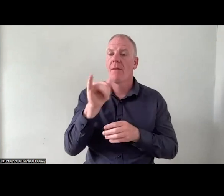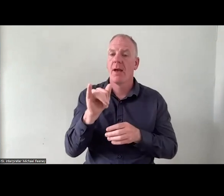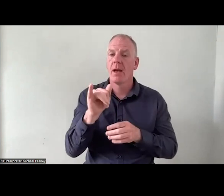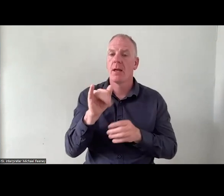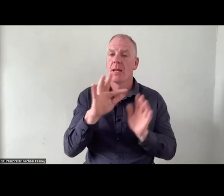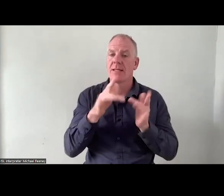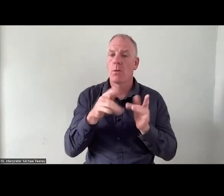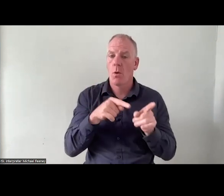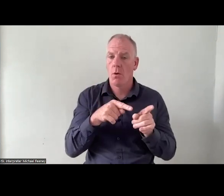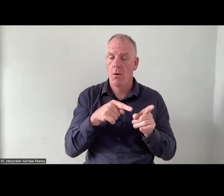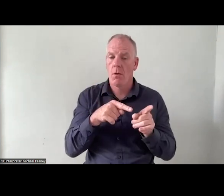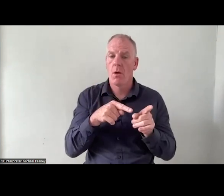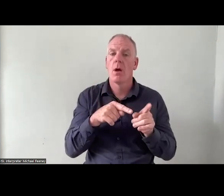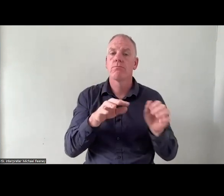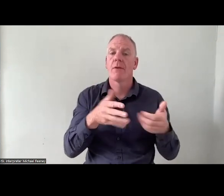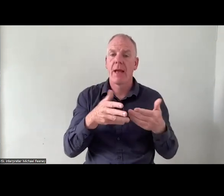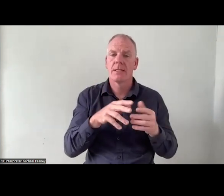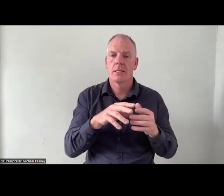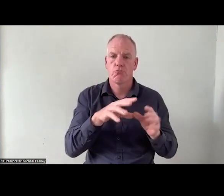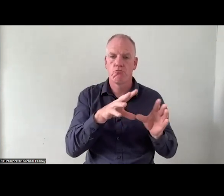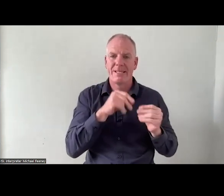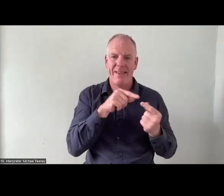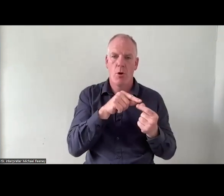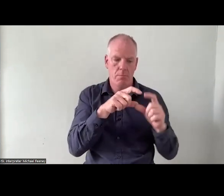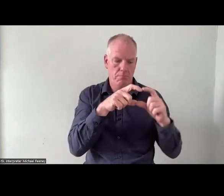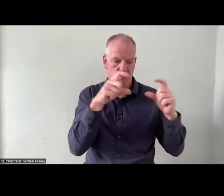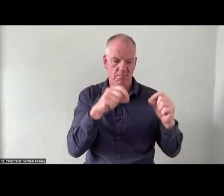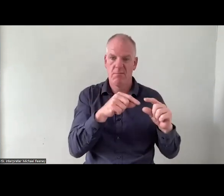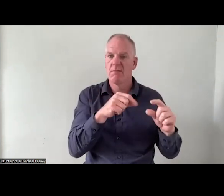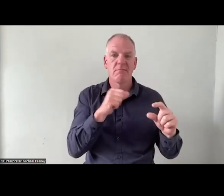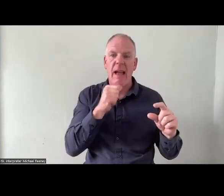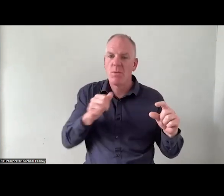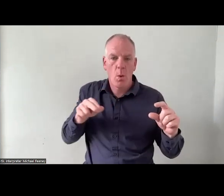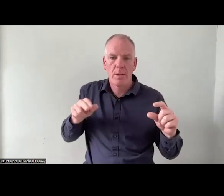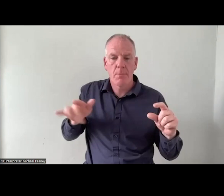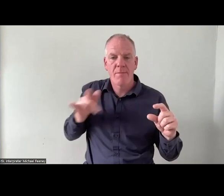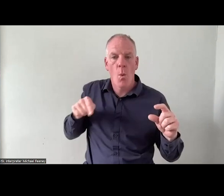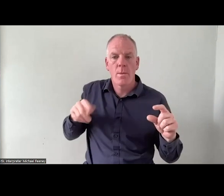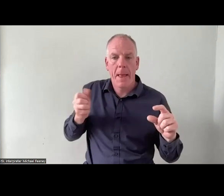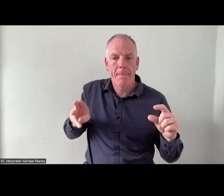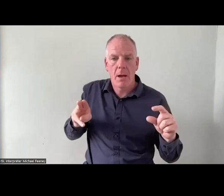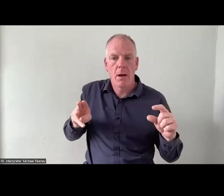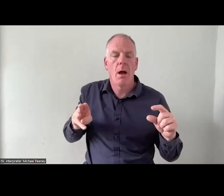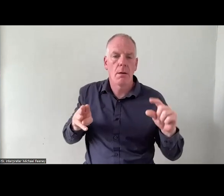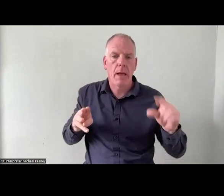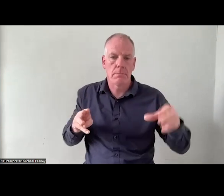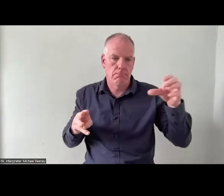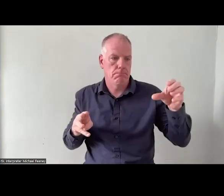If you need to provide a device to somebody where they don't or can't use the app, then that device would be handed out